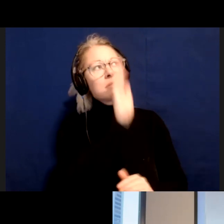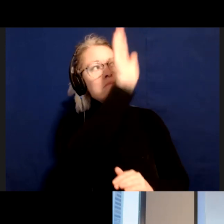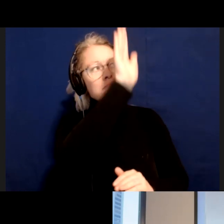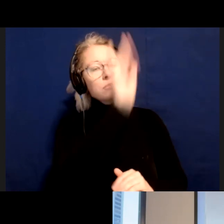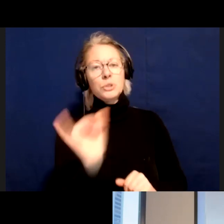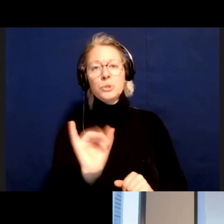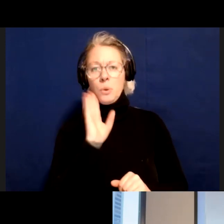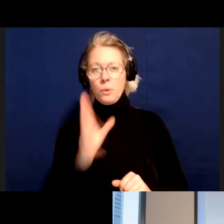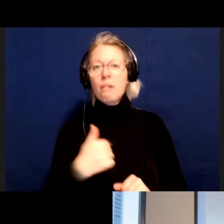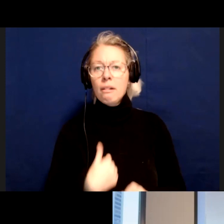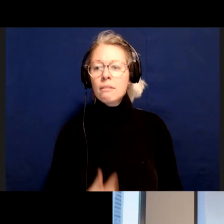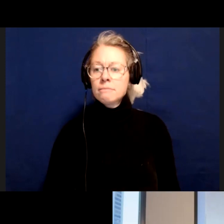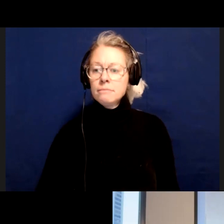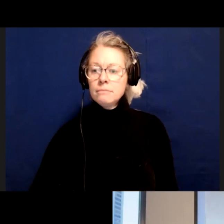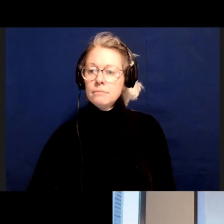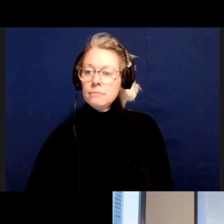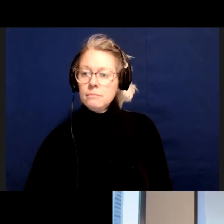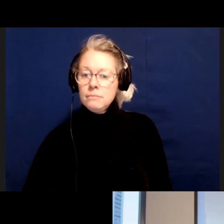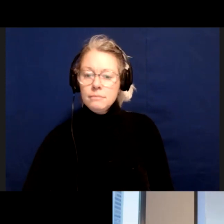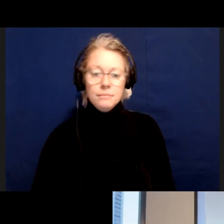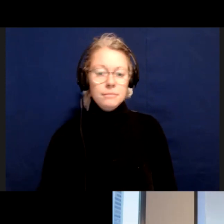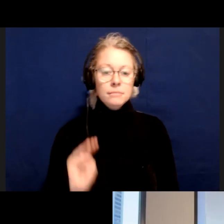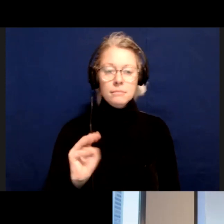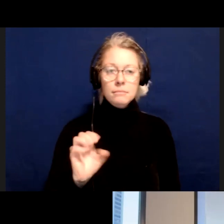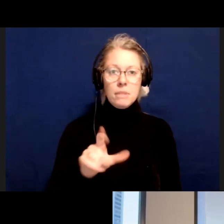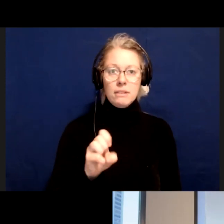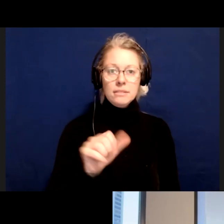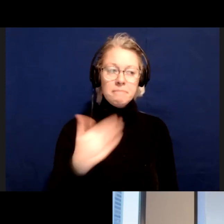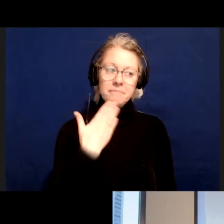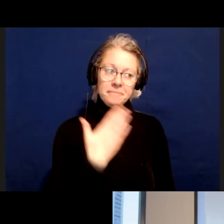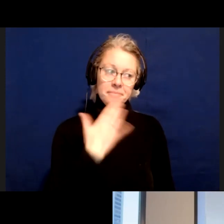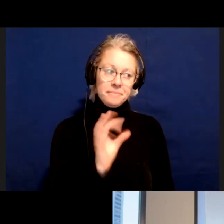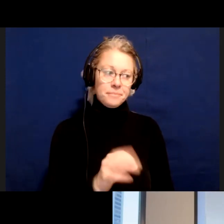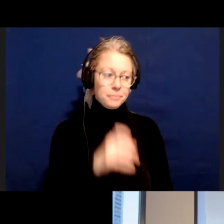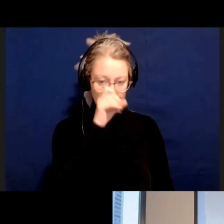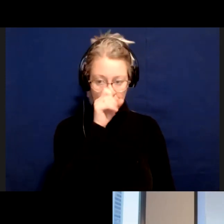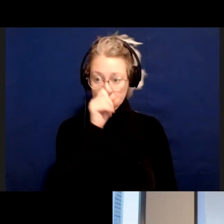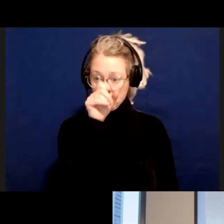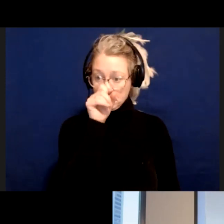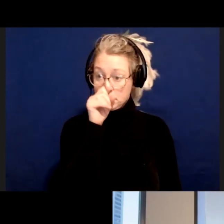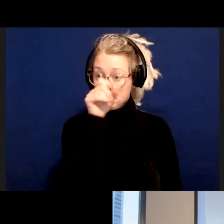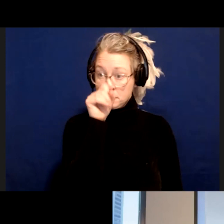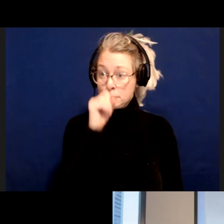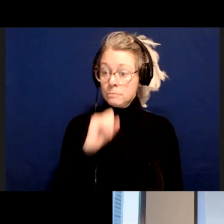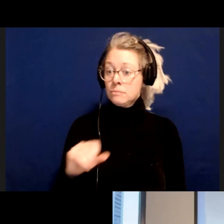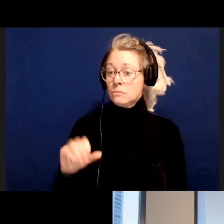Melissa Tuplin: Great. Thank you Patti. There was a question in the chat box about whether